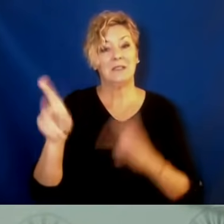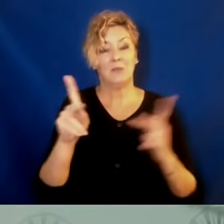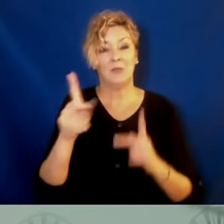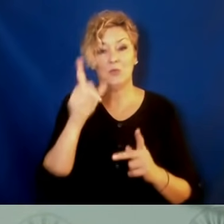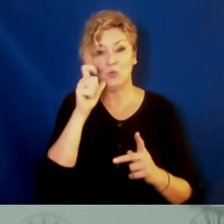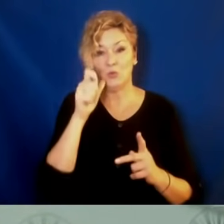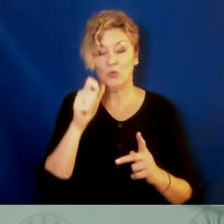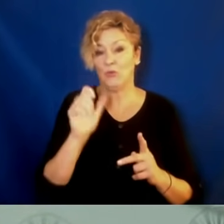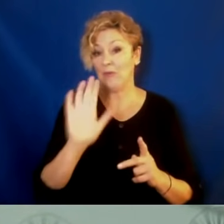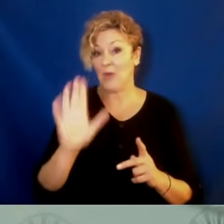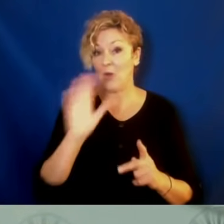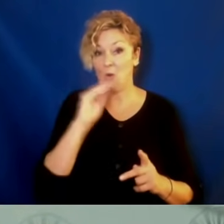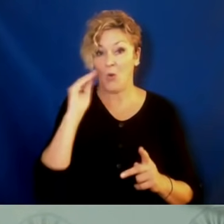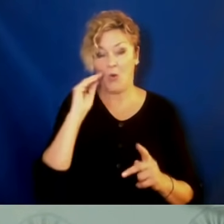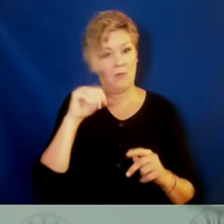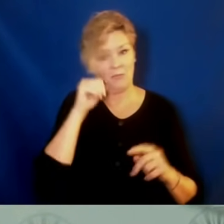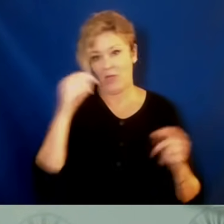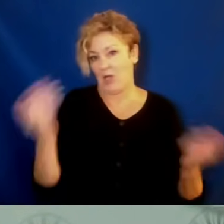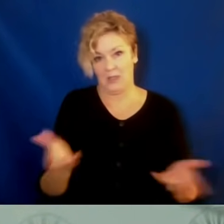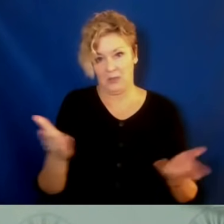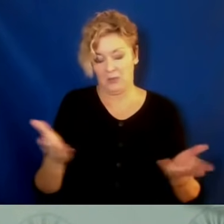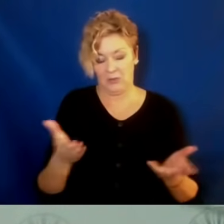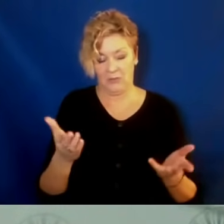coastal health.,